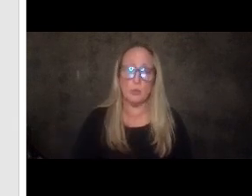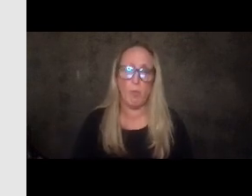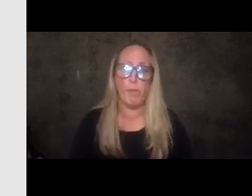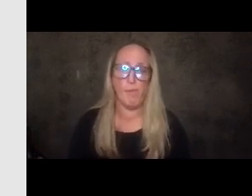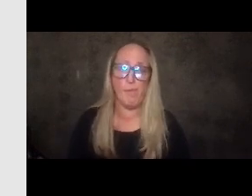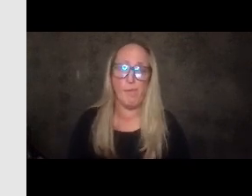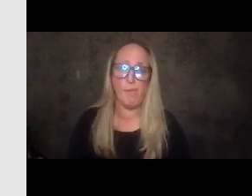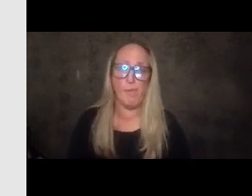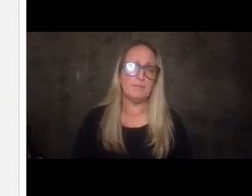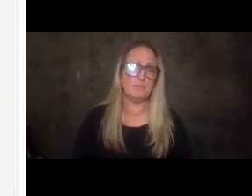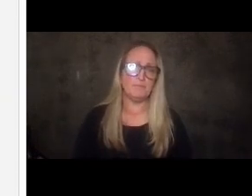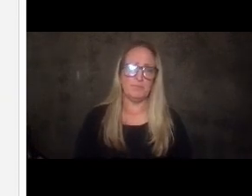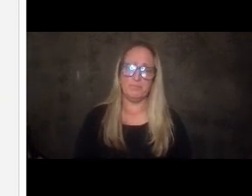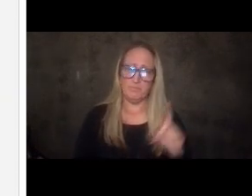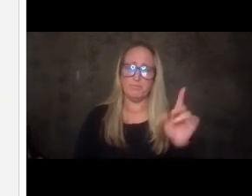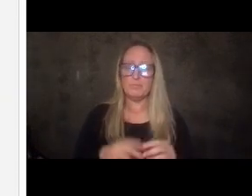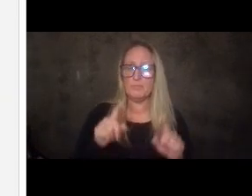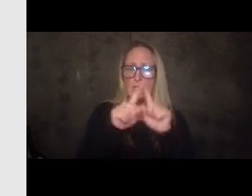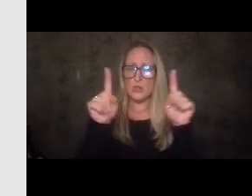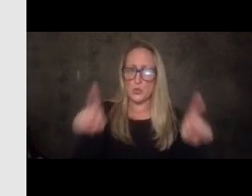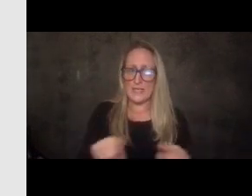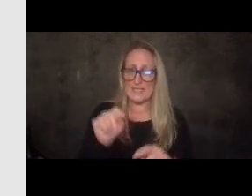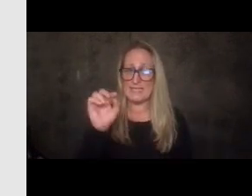So those are these screen tips. Let me open back up the options though.